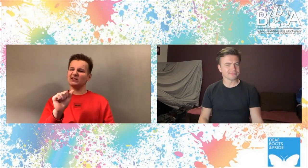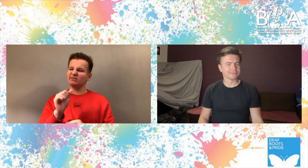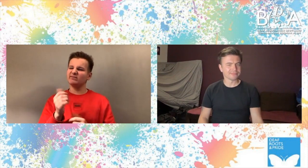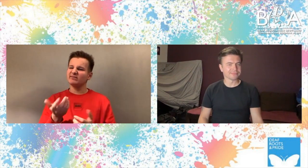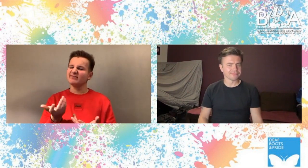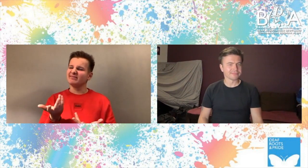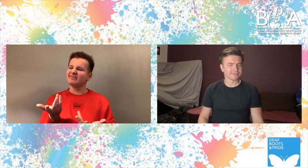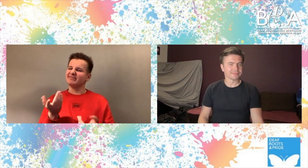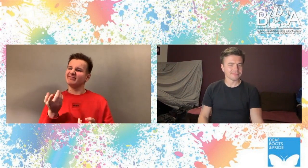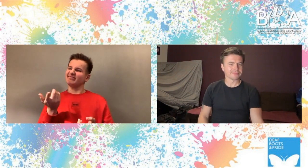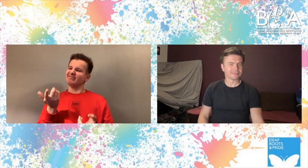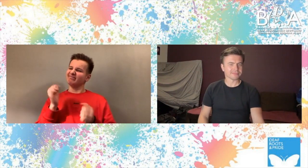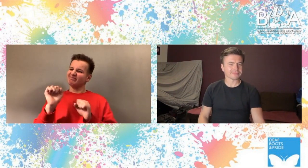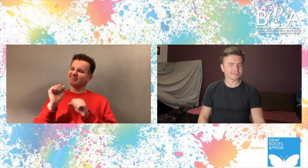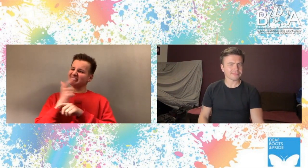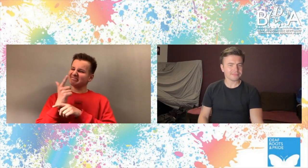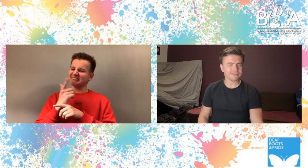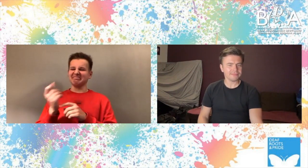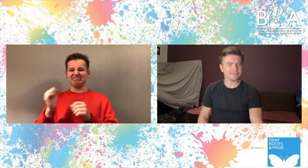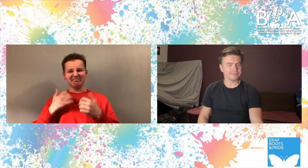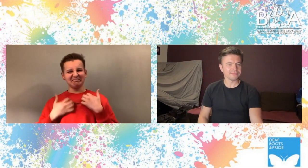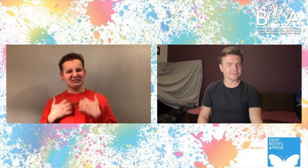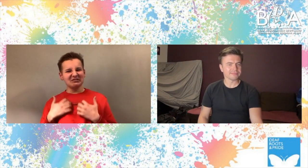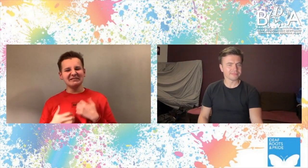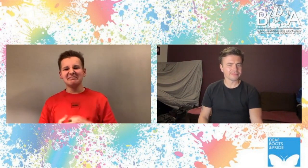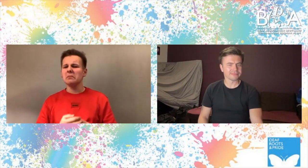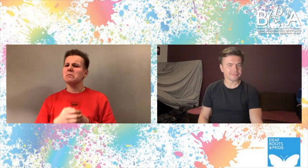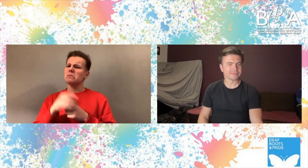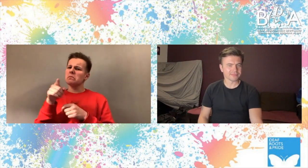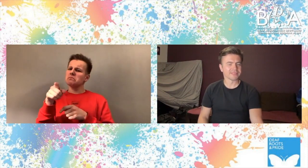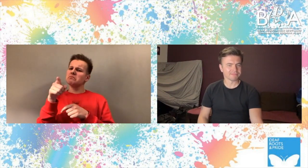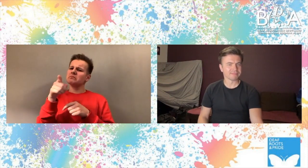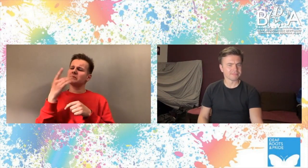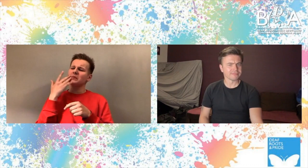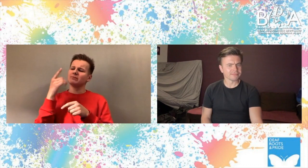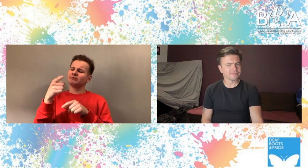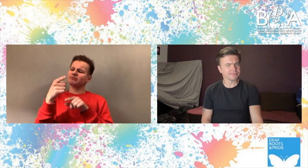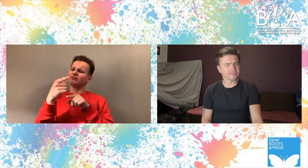That makes sense now you’ve explained it. That’s good. So can I